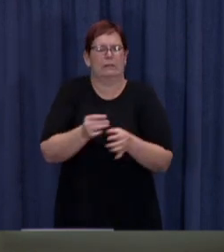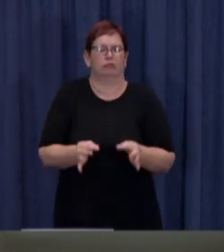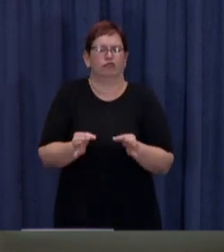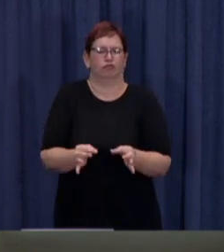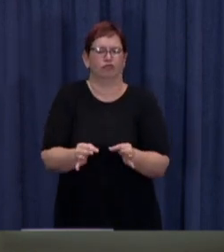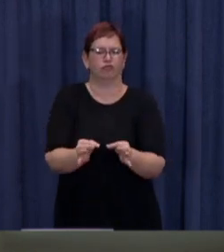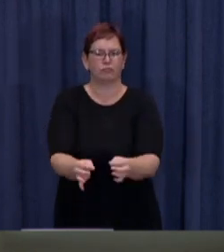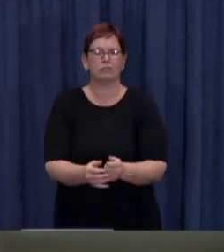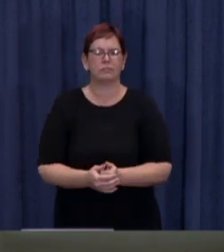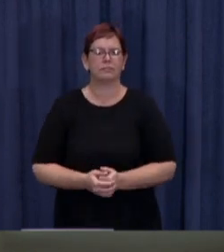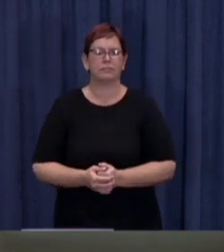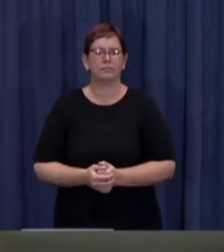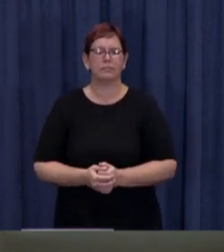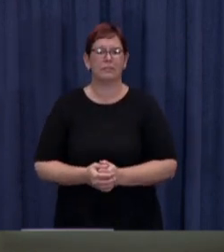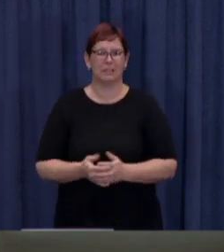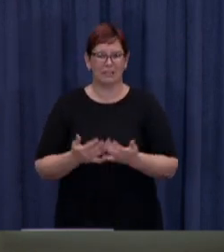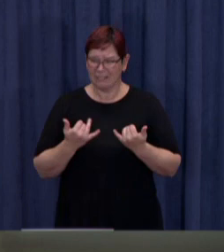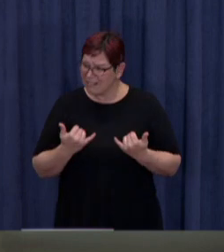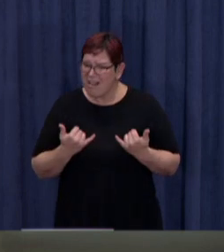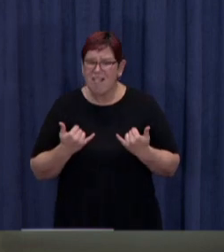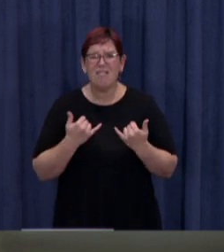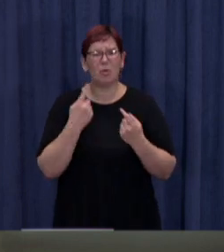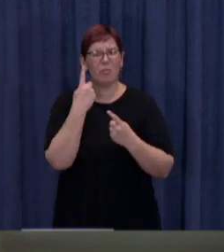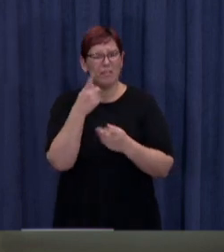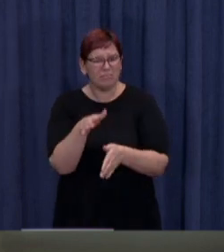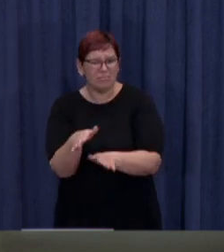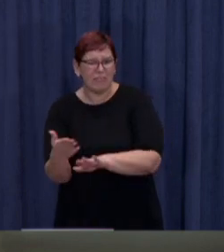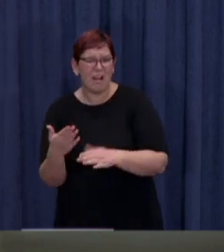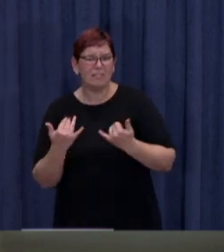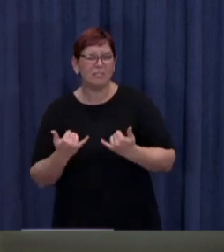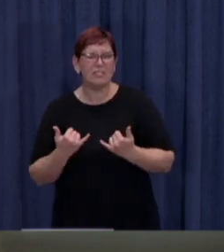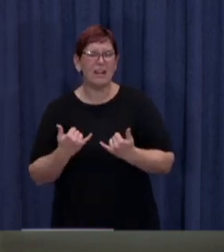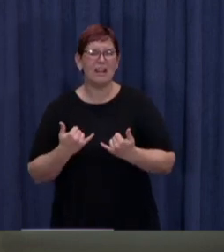the sheer irresponsibility the irresponsible behavior that a lot of